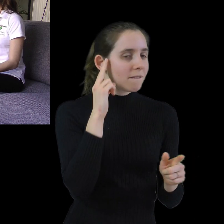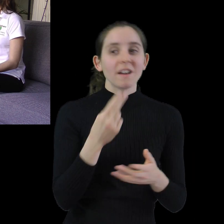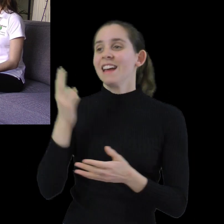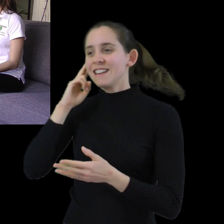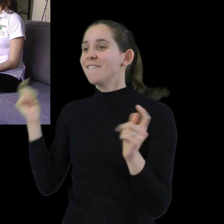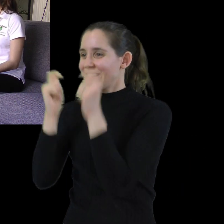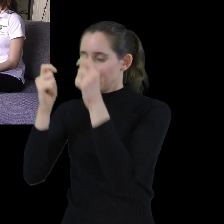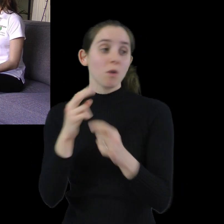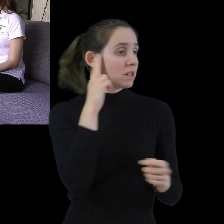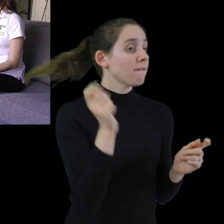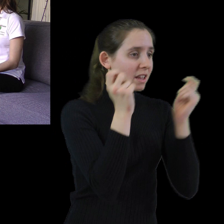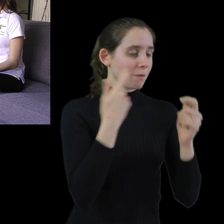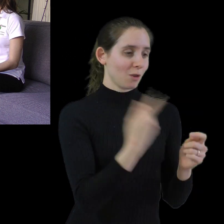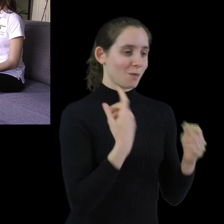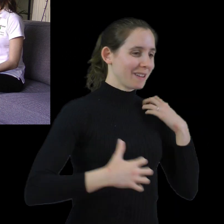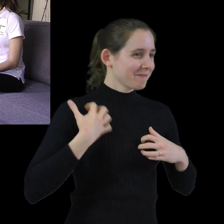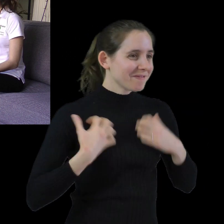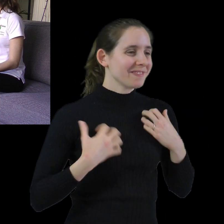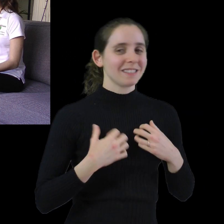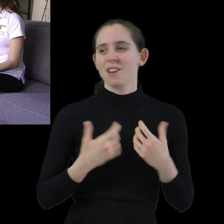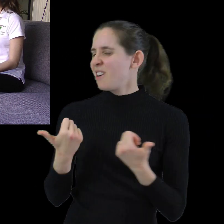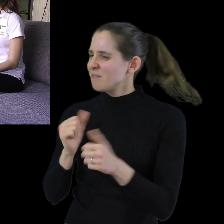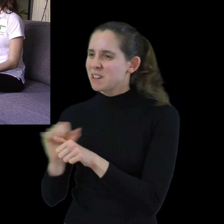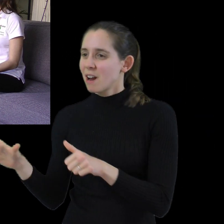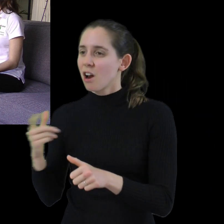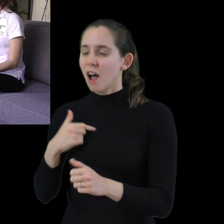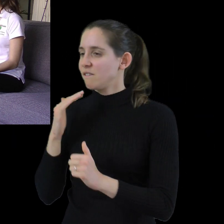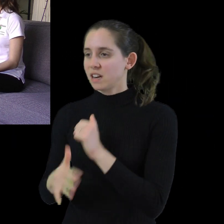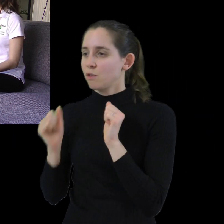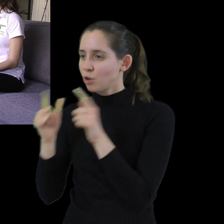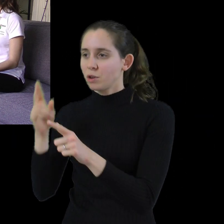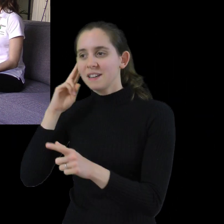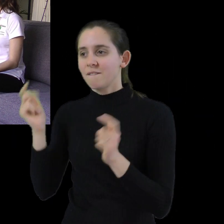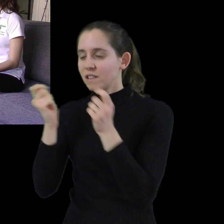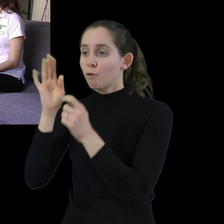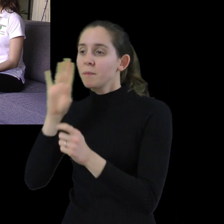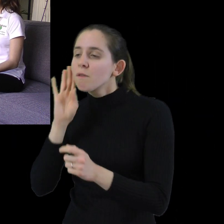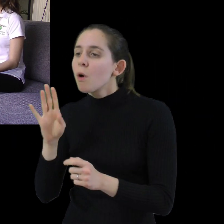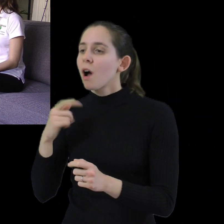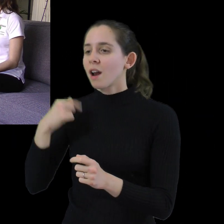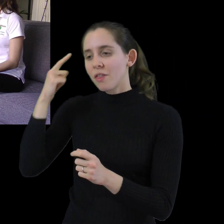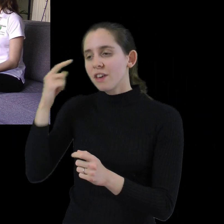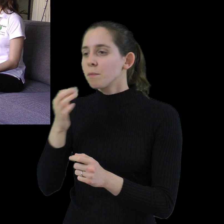Wayne: ...Deaf Festival so we're really excited about that. Kimberley: It'll be great and I haven't been to one myself, and I think it's been a number of years since I have been to one,